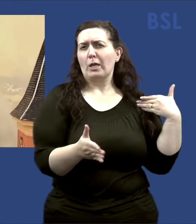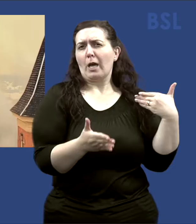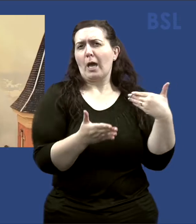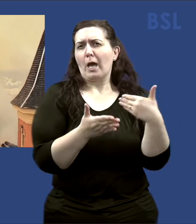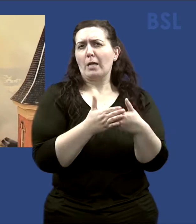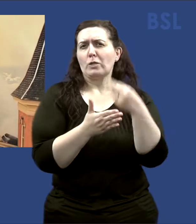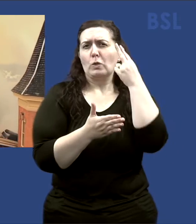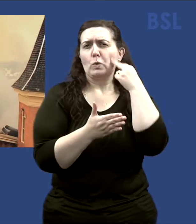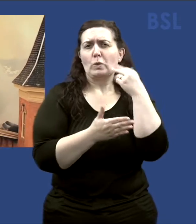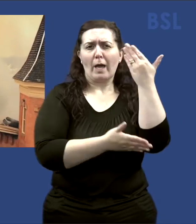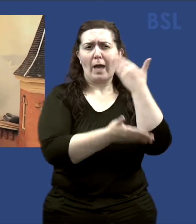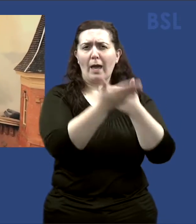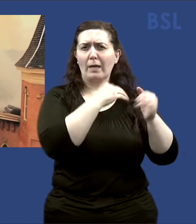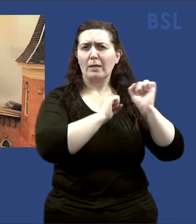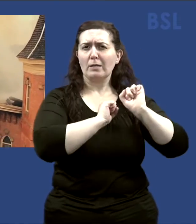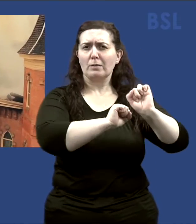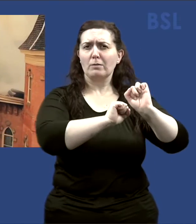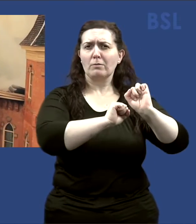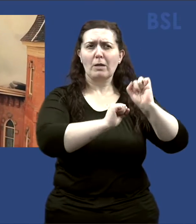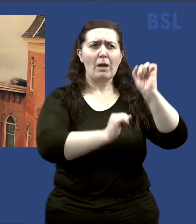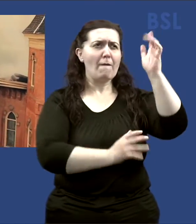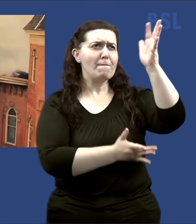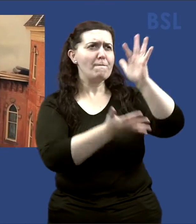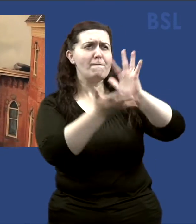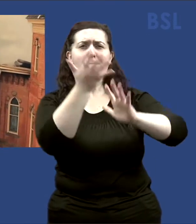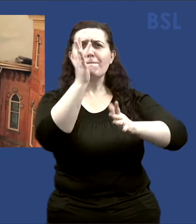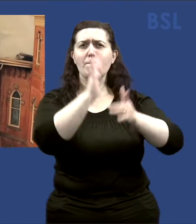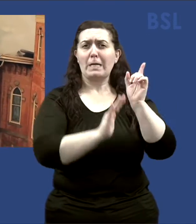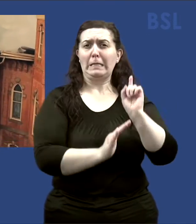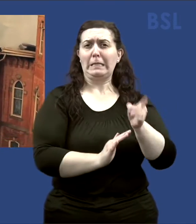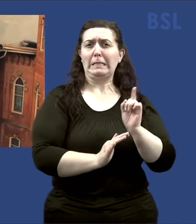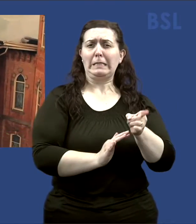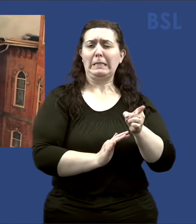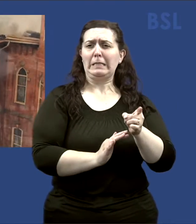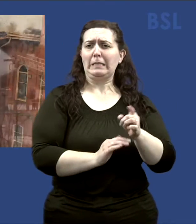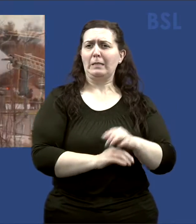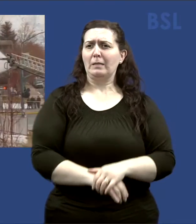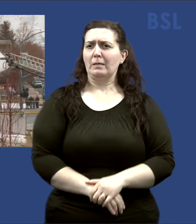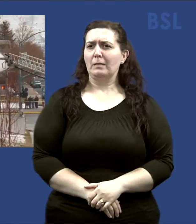More than a century-old landmark of Utah history succumbs to flames.